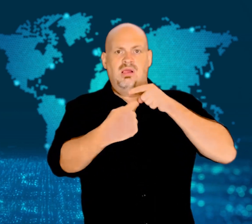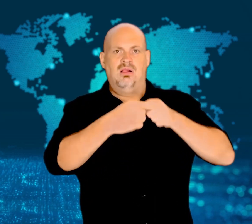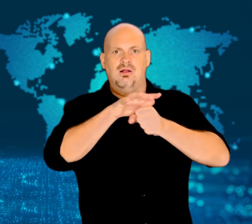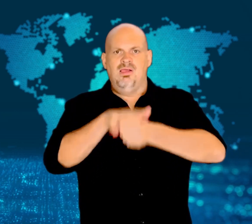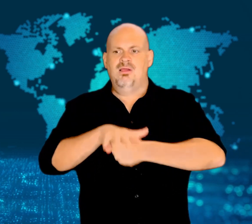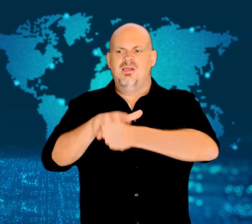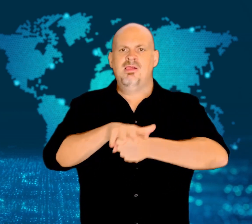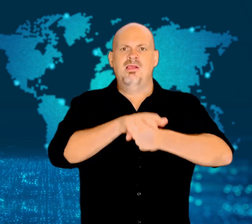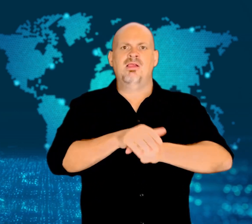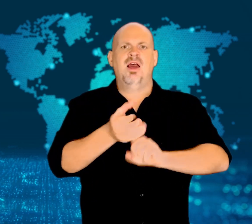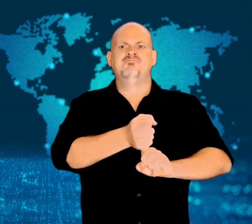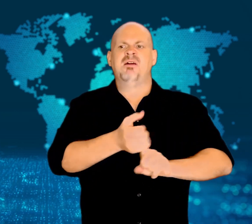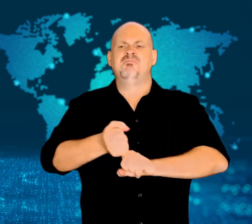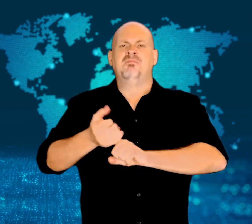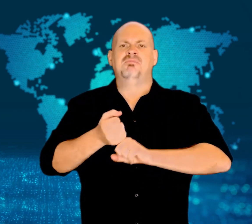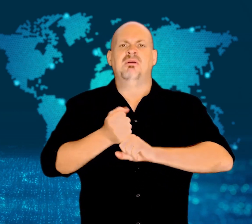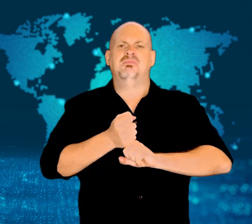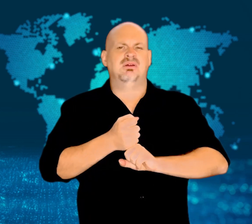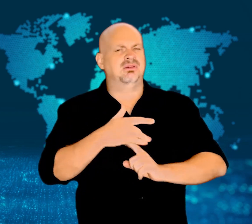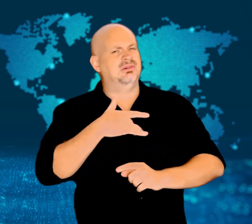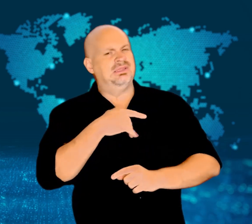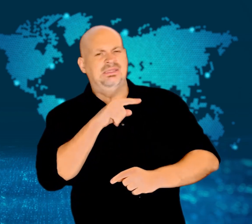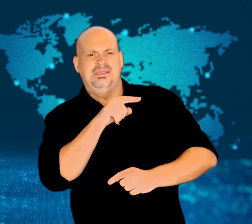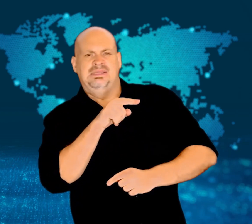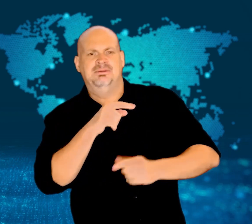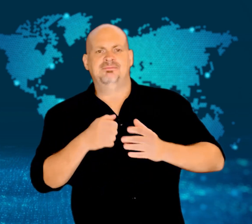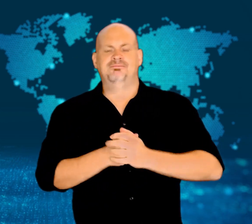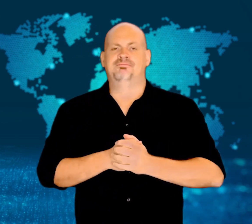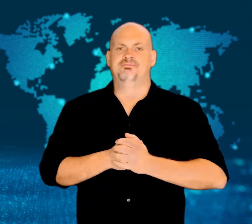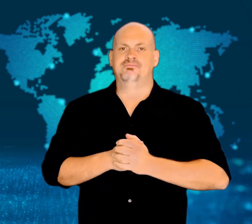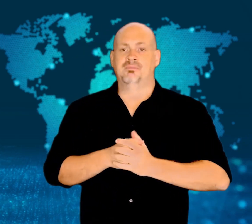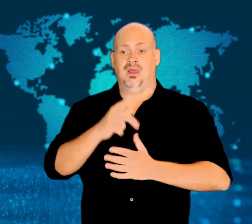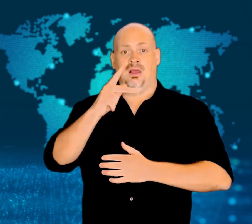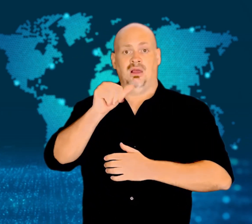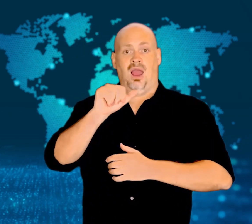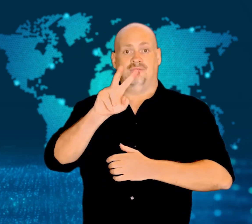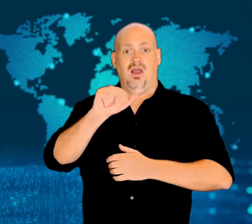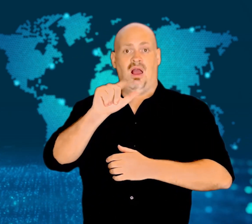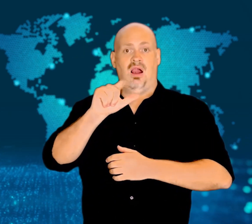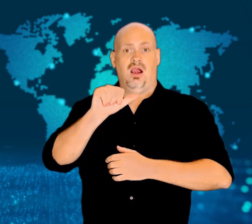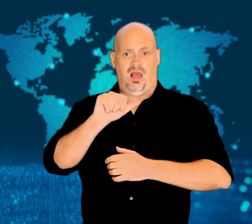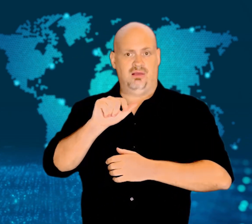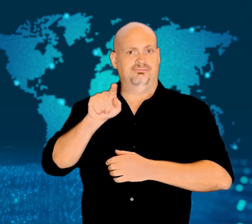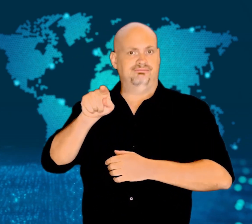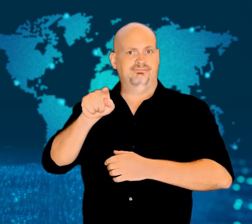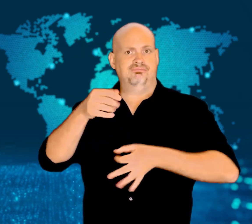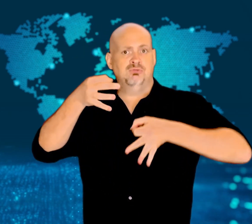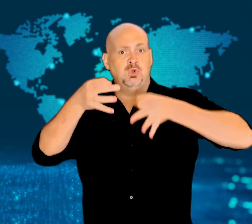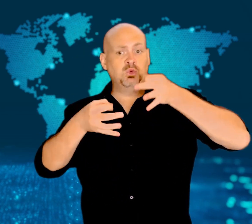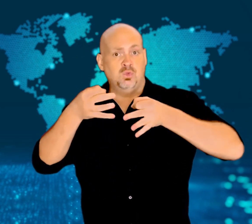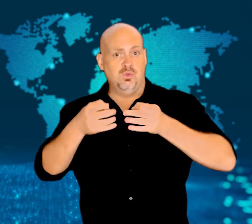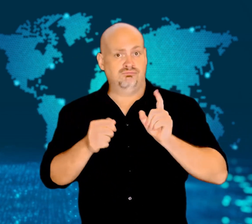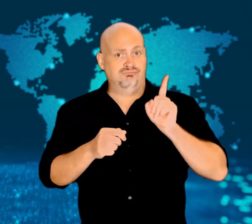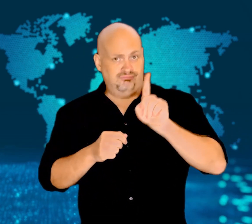on critics of Turkish President Recep Tayyip Erdogan.